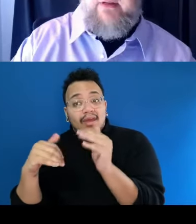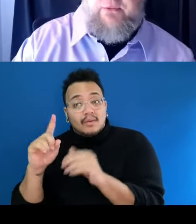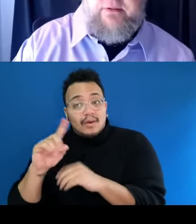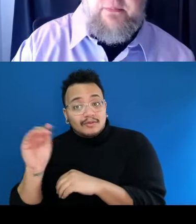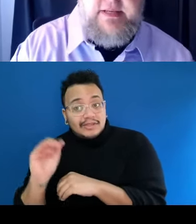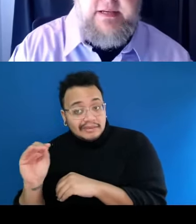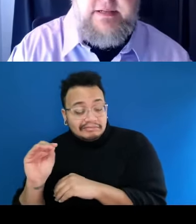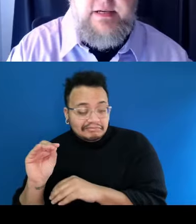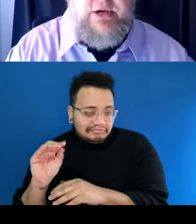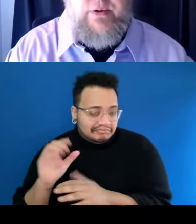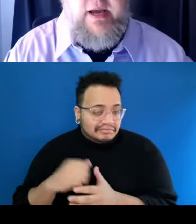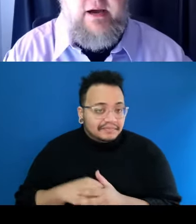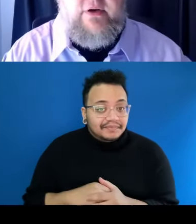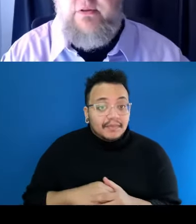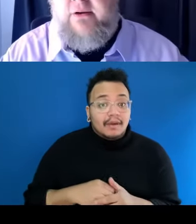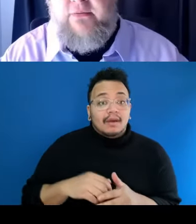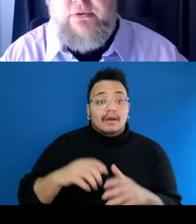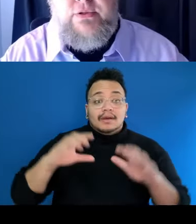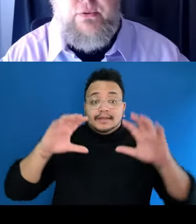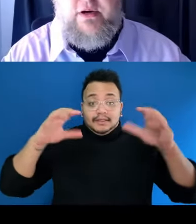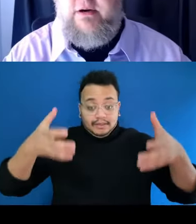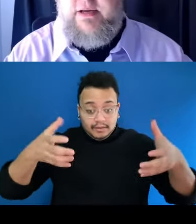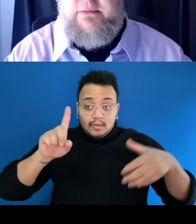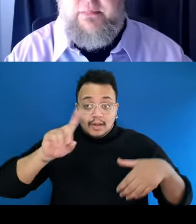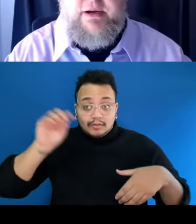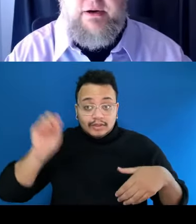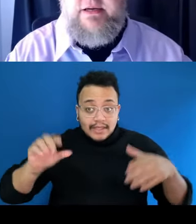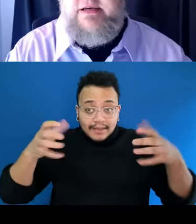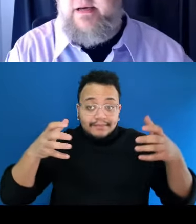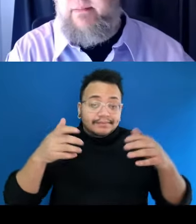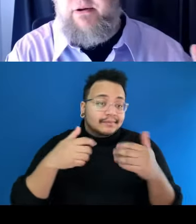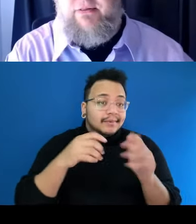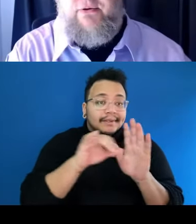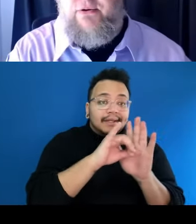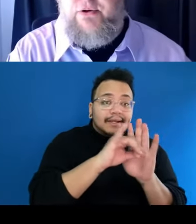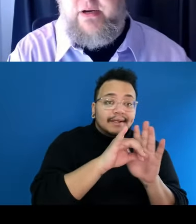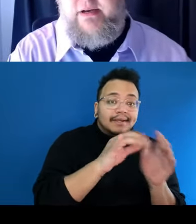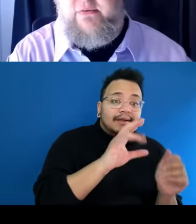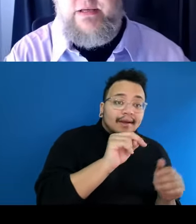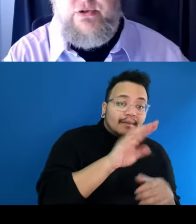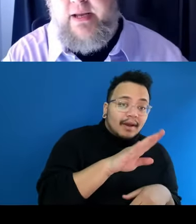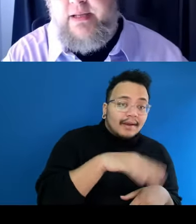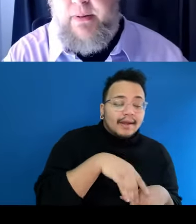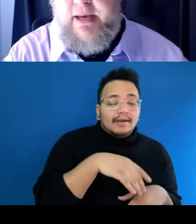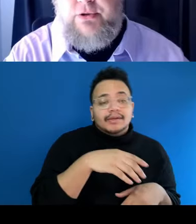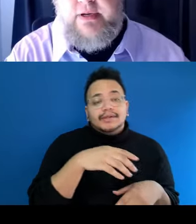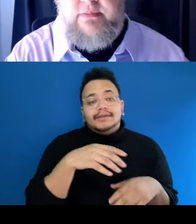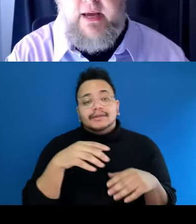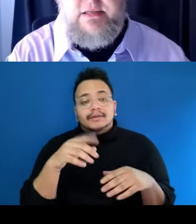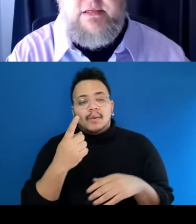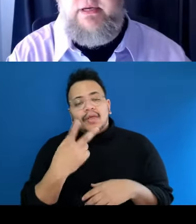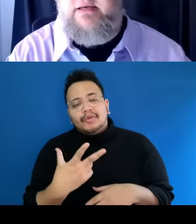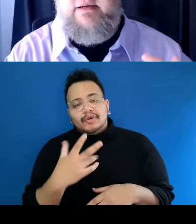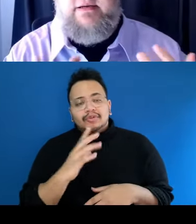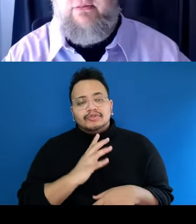Of that 1% we have a lot of folks who are nonbinary, about a third who identify as trans men or trans-masculine,